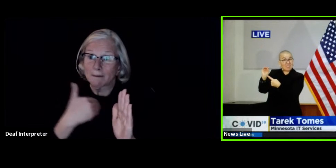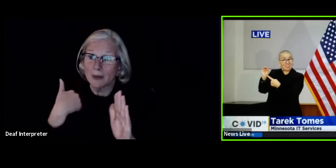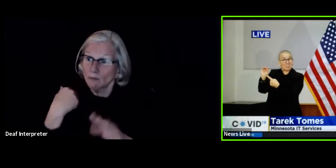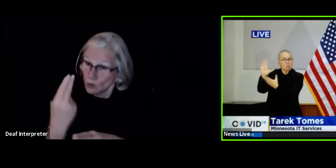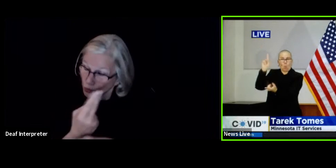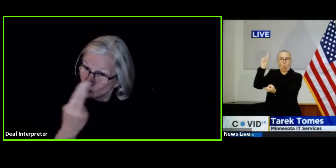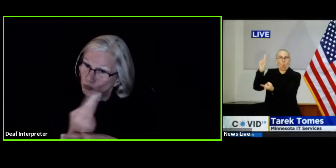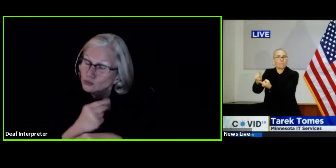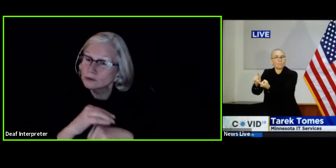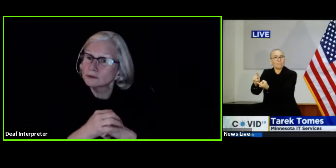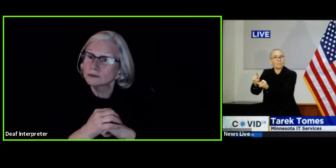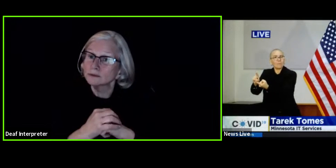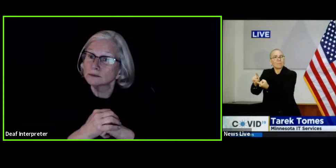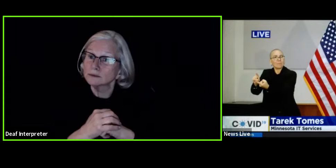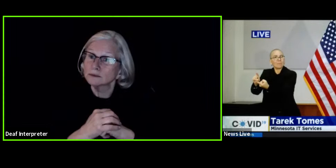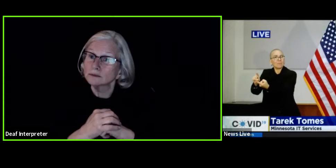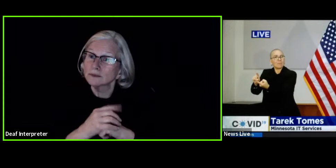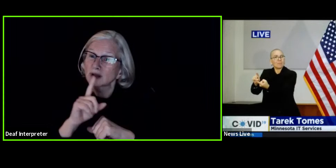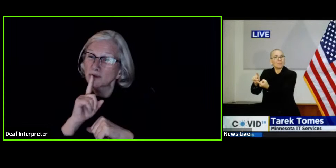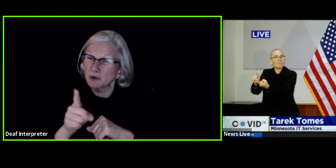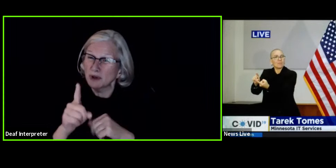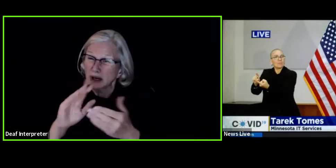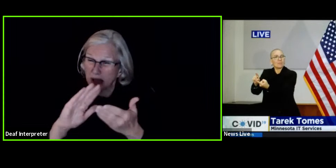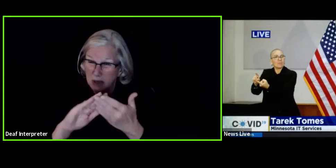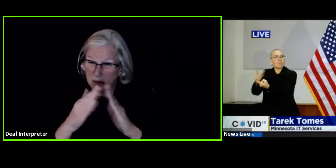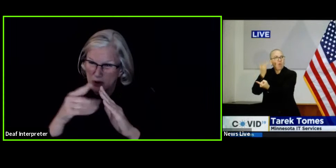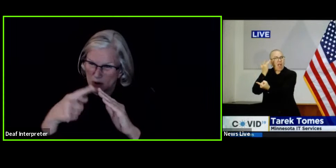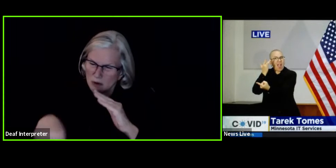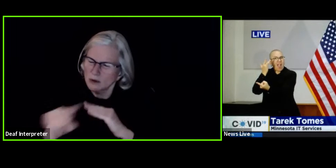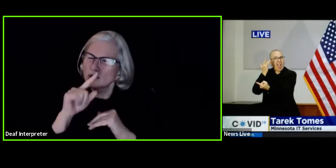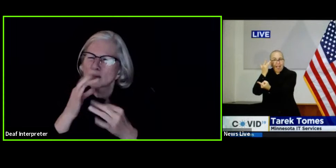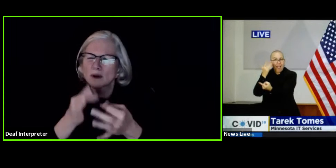COMMUNITY SETTINGS. ESSENTIALLY THOSE PLACES THAT YOU MOVE ABOUT.